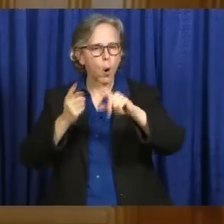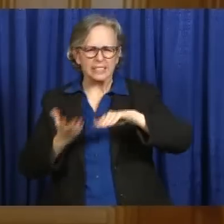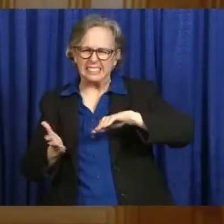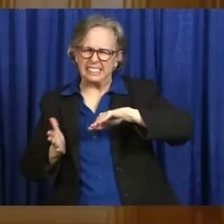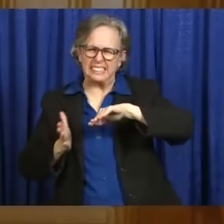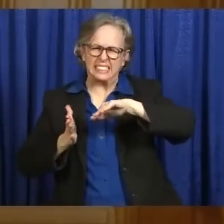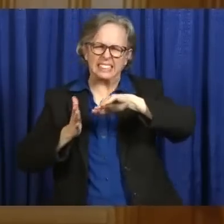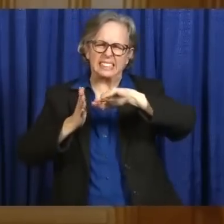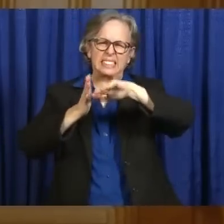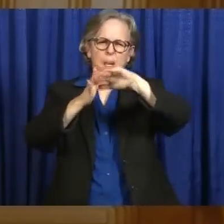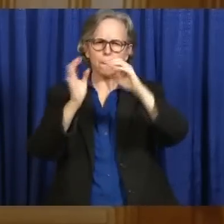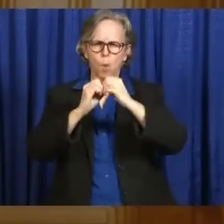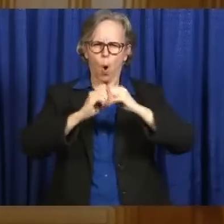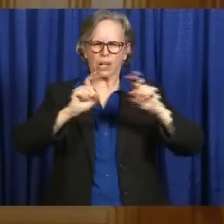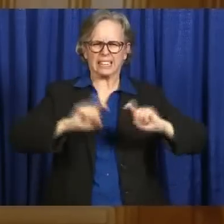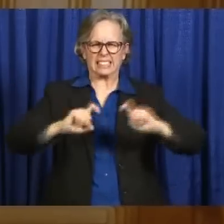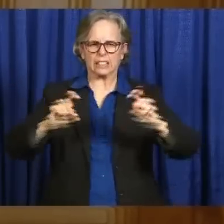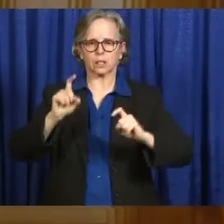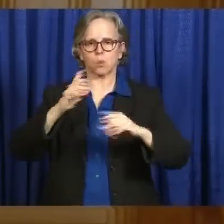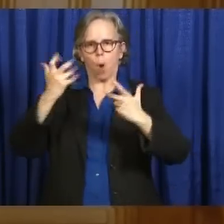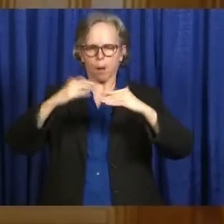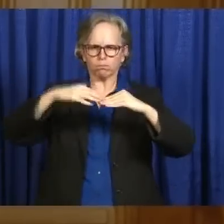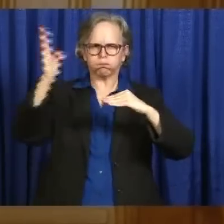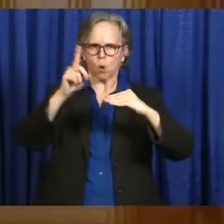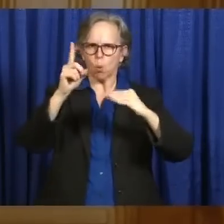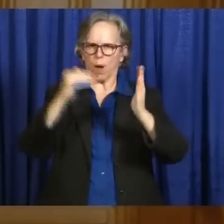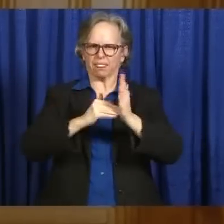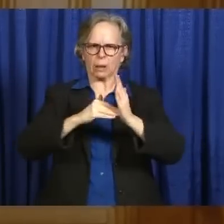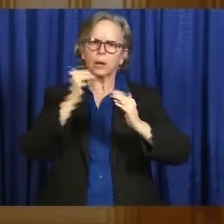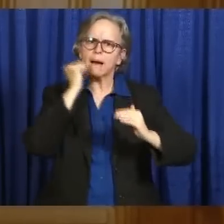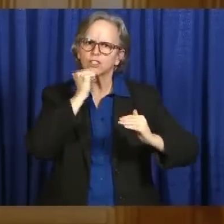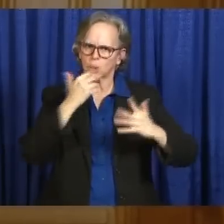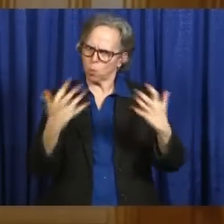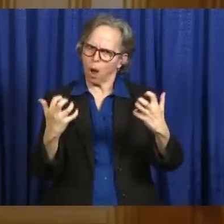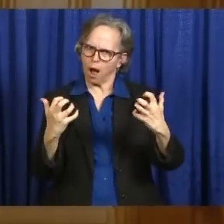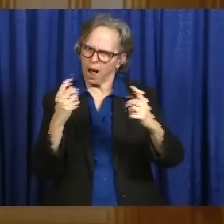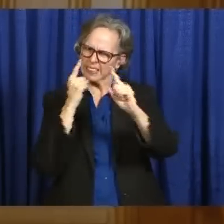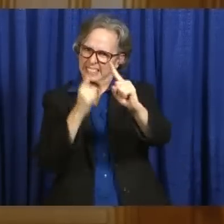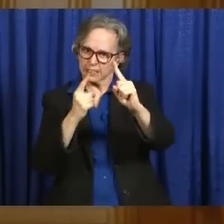TIMES ON TEST RESULTS AND AS WE TALK ABOUT, IT WILL HELP TO FLATTEN THE CURVES. RIGHT NOW THE SYSTEM CAN PROCESS APPROXIMATELY 200 TESTS PER DAY.